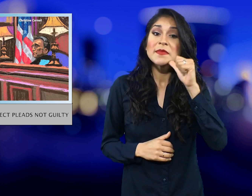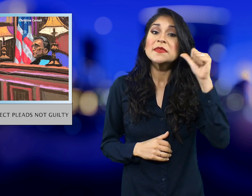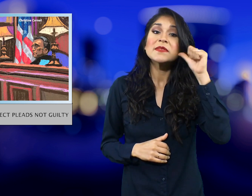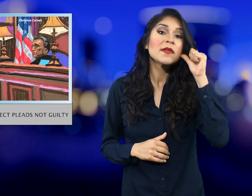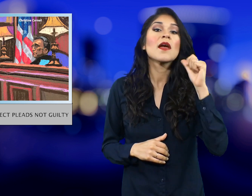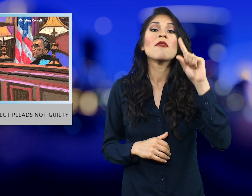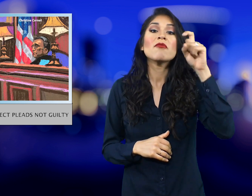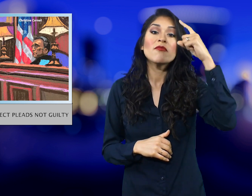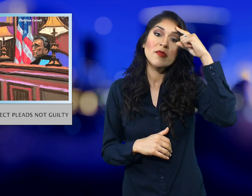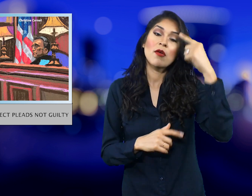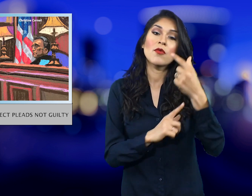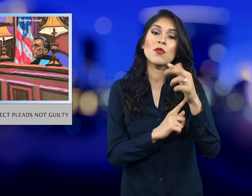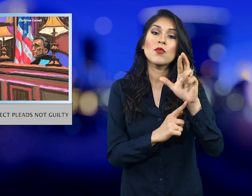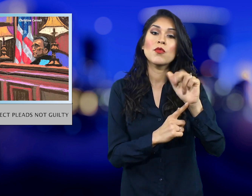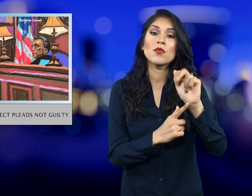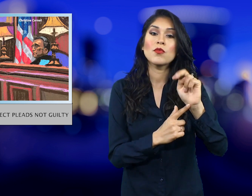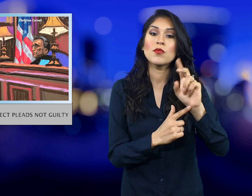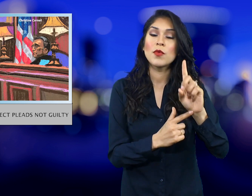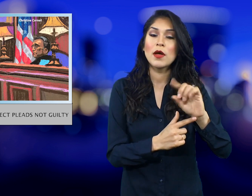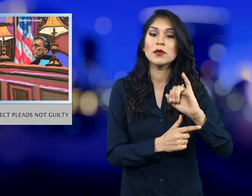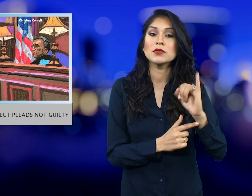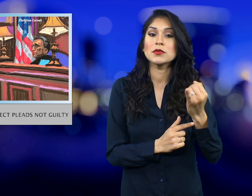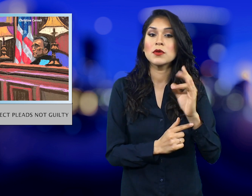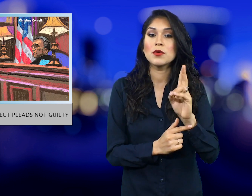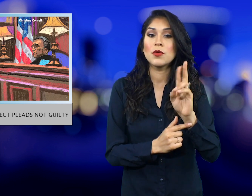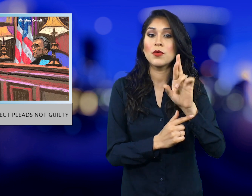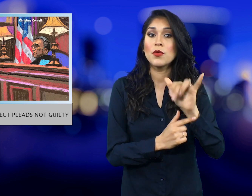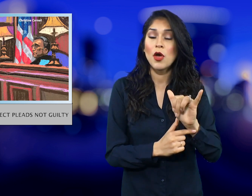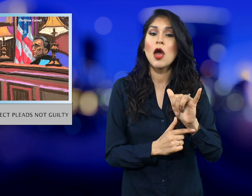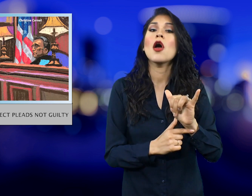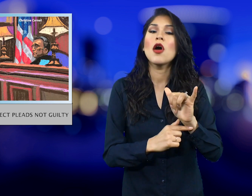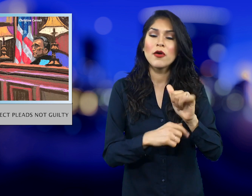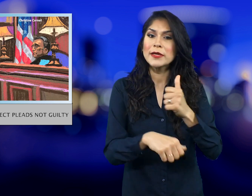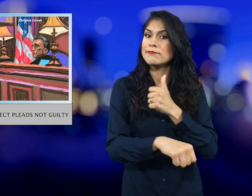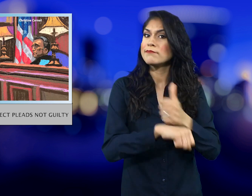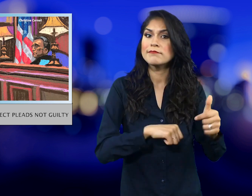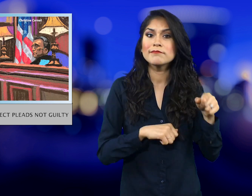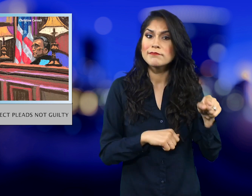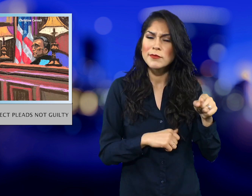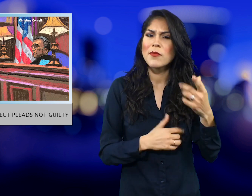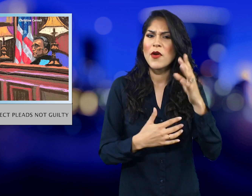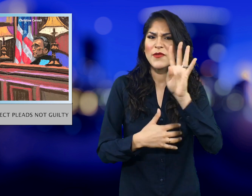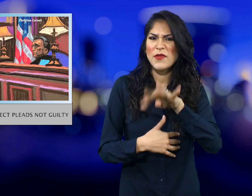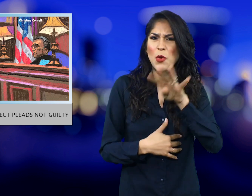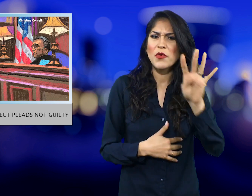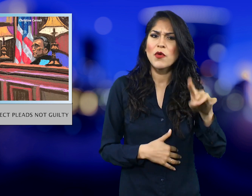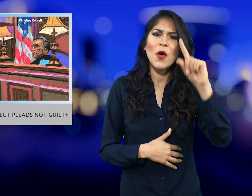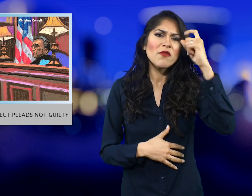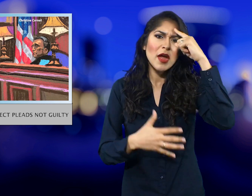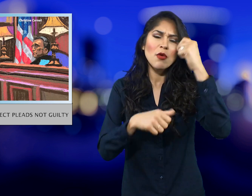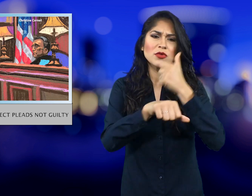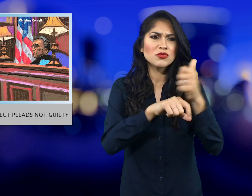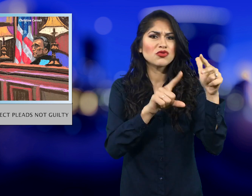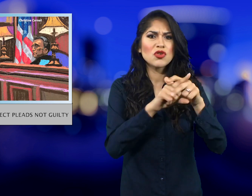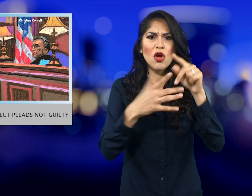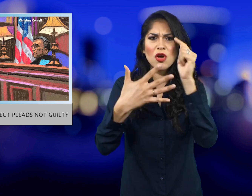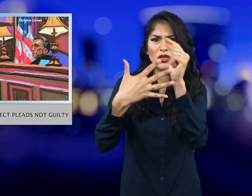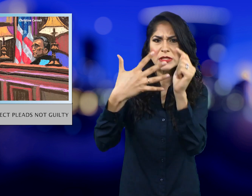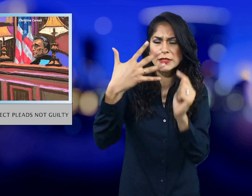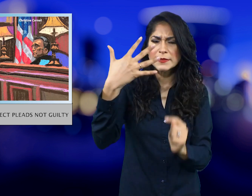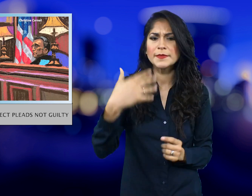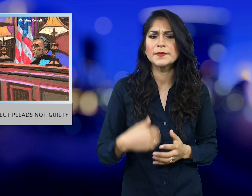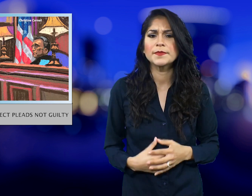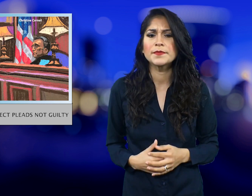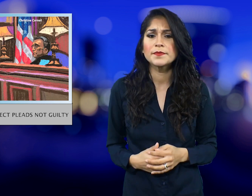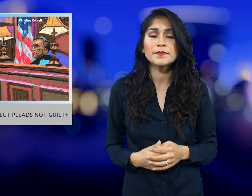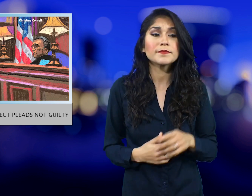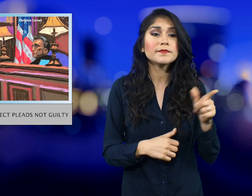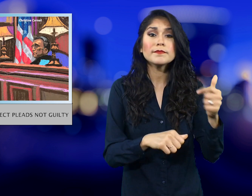Yesterday a federal grand jury indicted him on 44 federal charges.